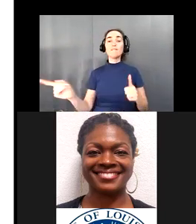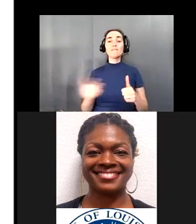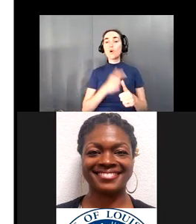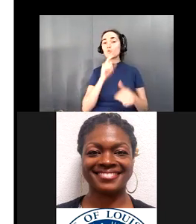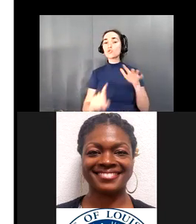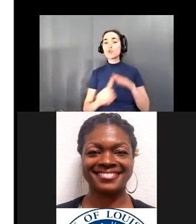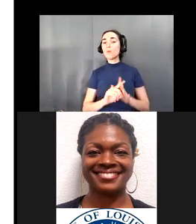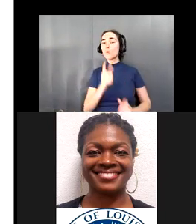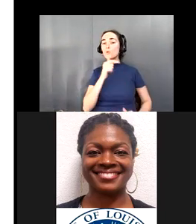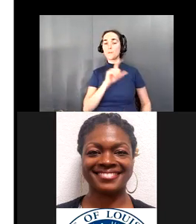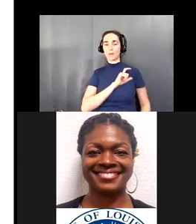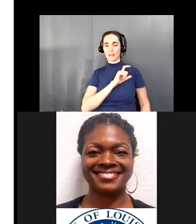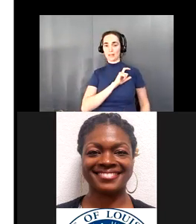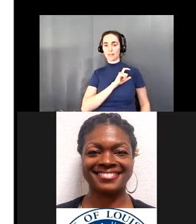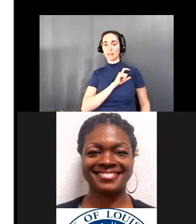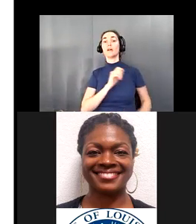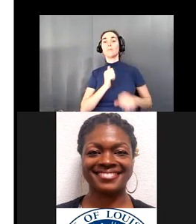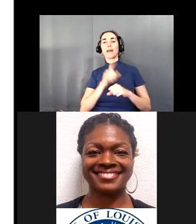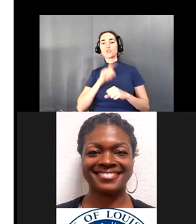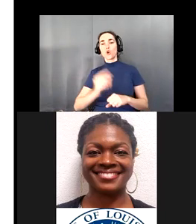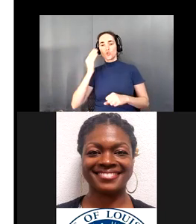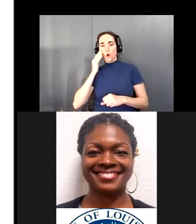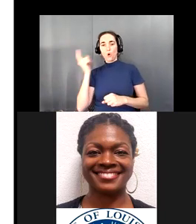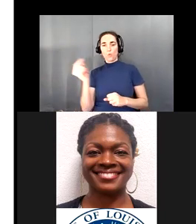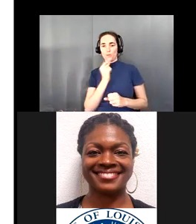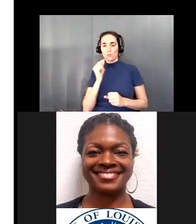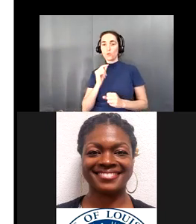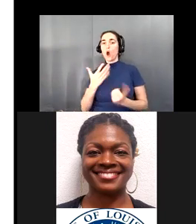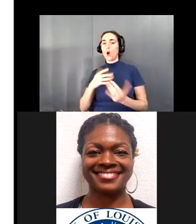16:21:26 on that power form. Okay, so you got to develop a plan. prior to these things